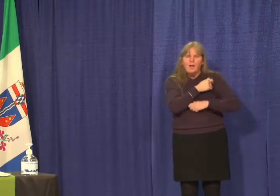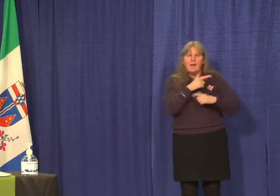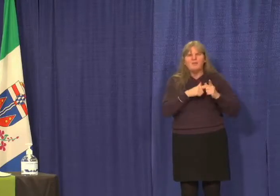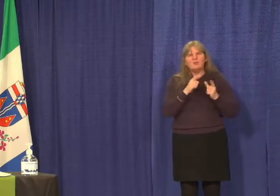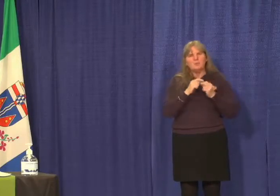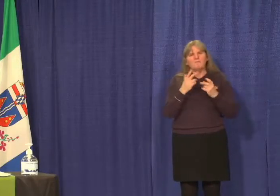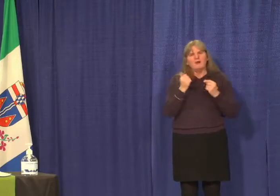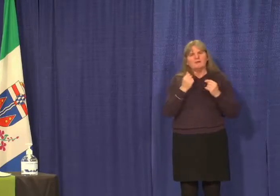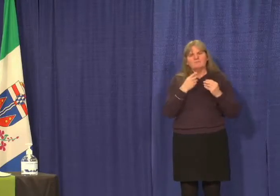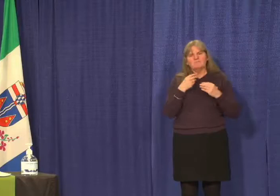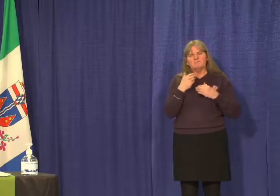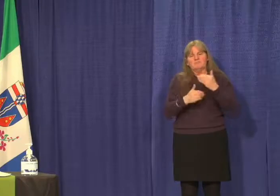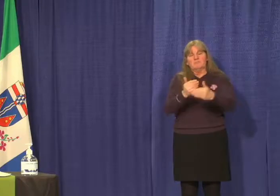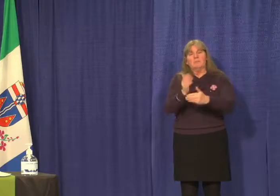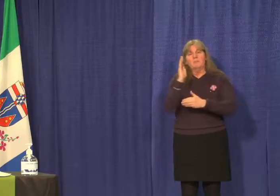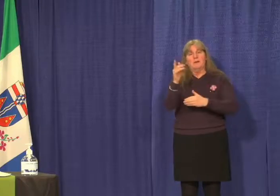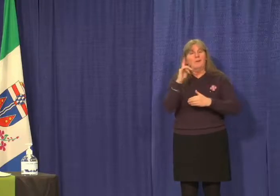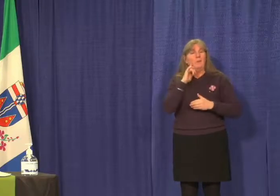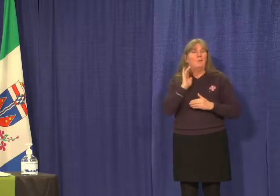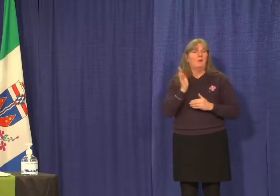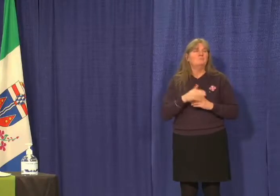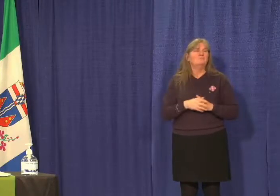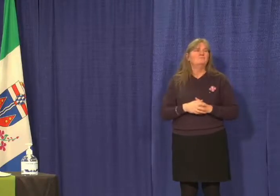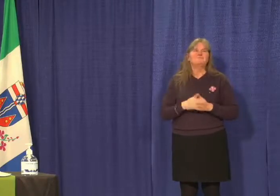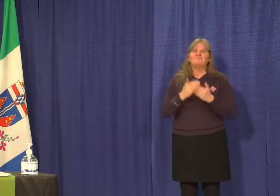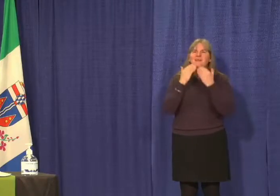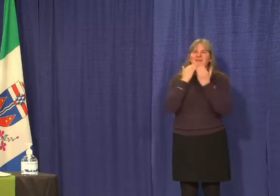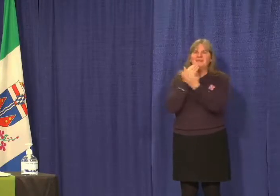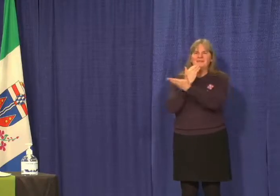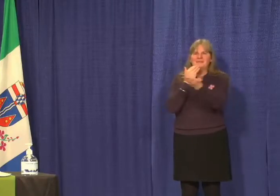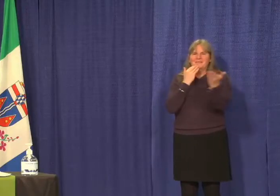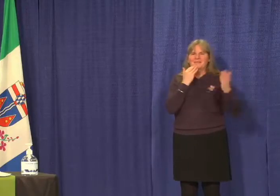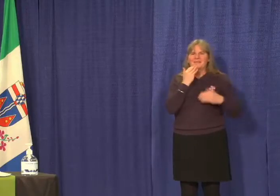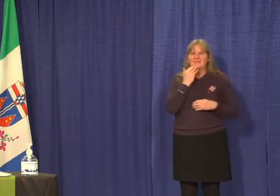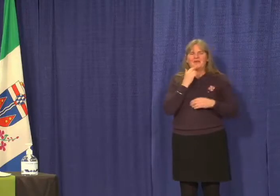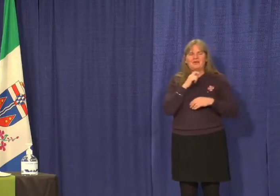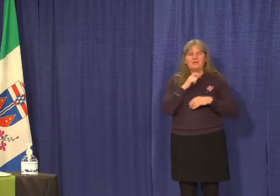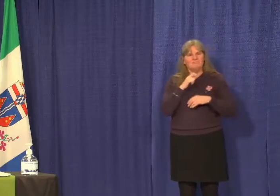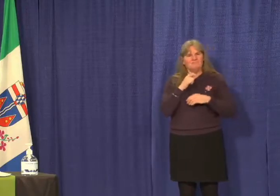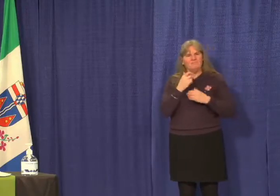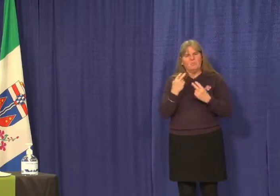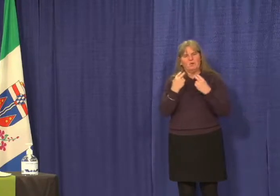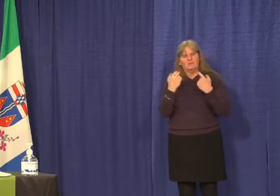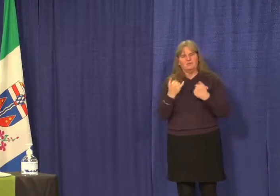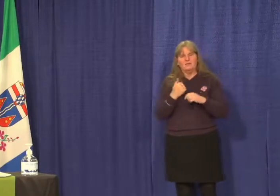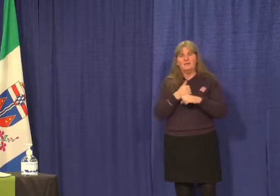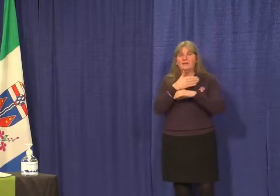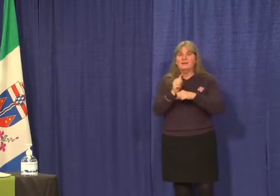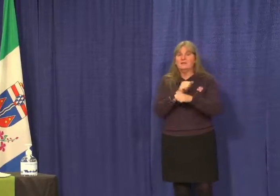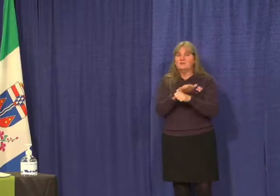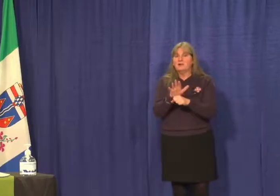even more expeditiously. Pat: Thank you. I would like to thank everyone for their time today. Then next COVID-19 update will